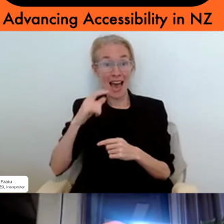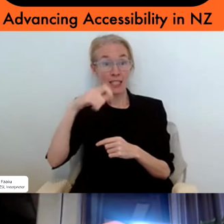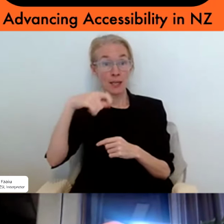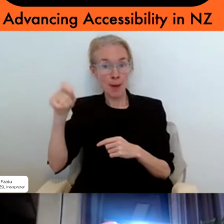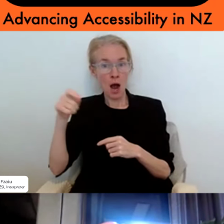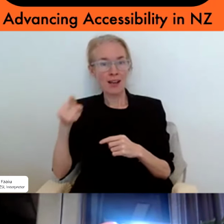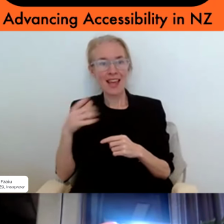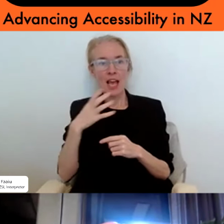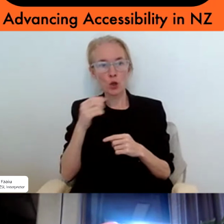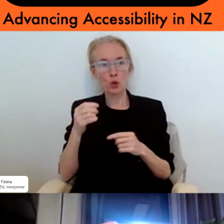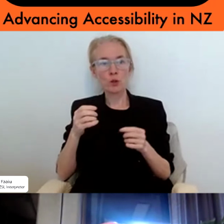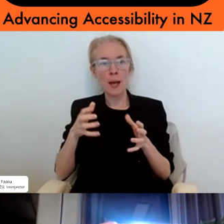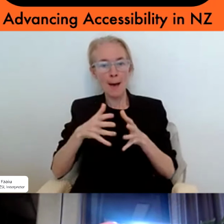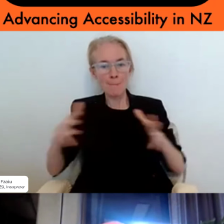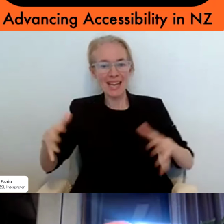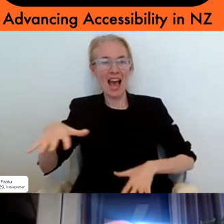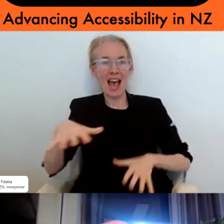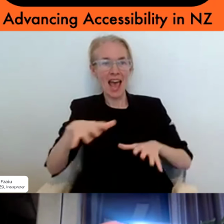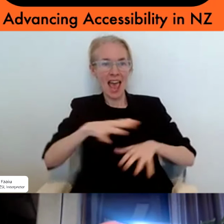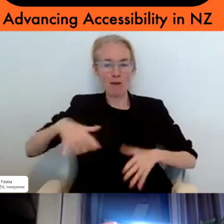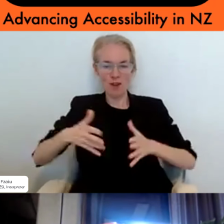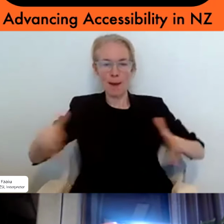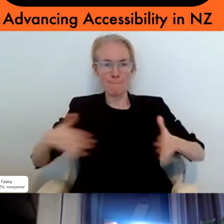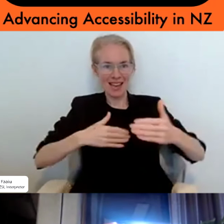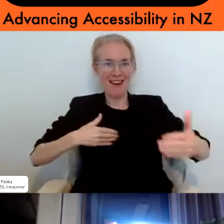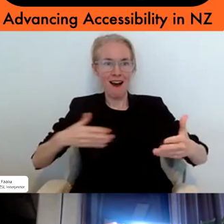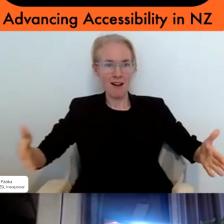to do that, it's good for everyone. So there are things that can be